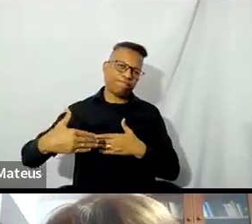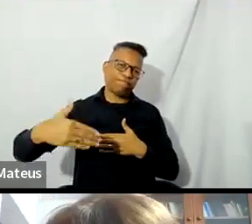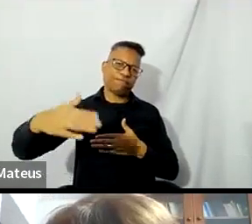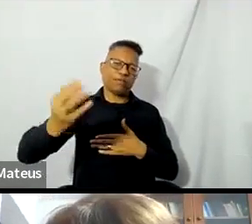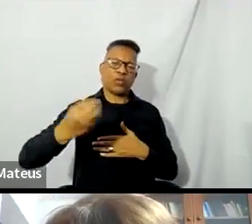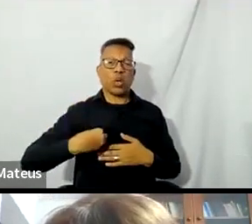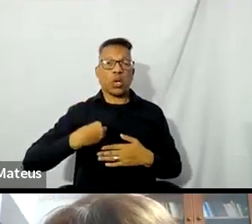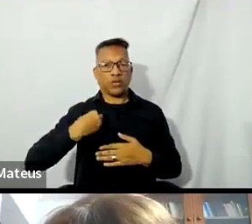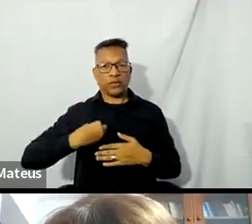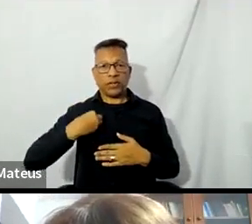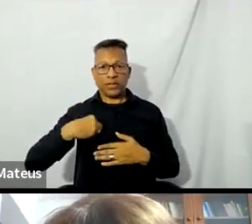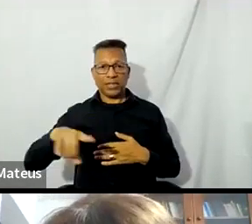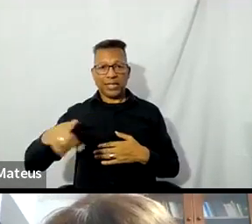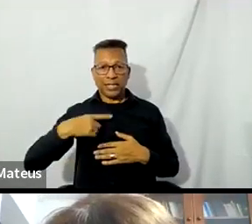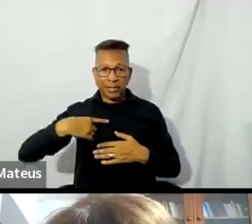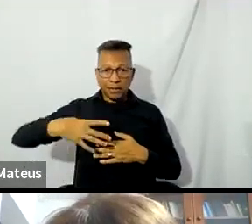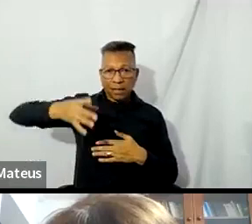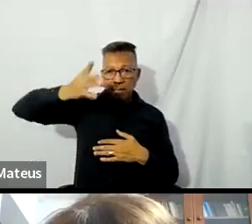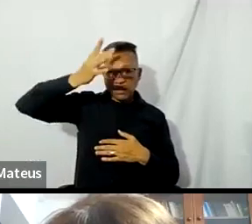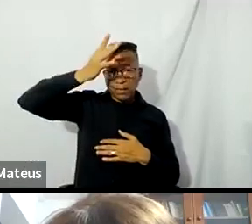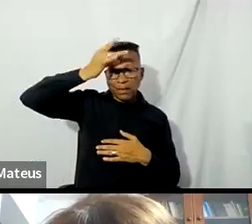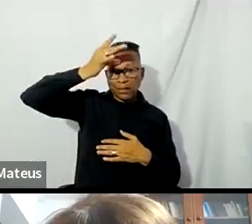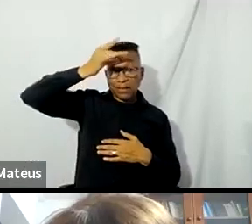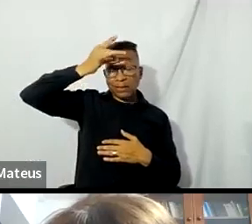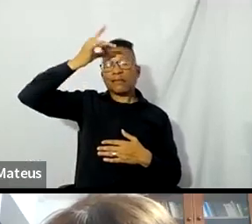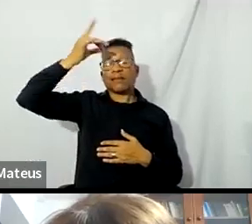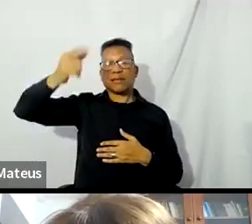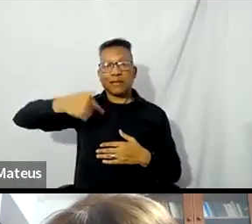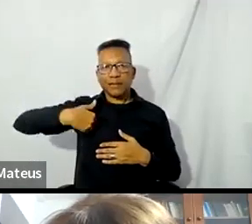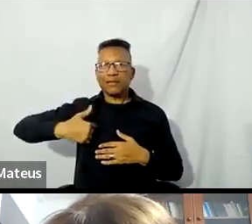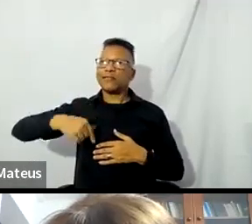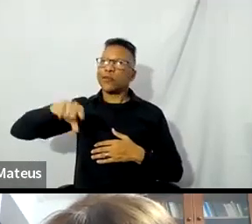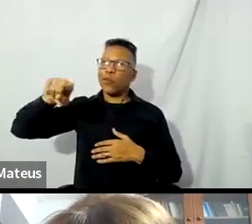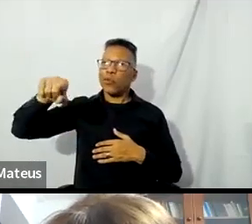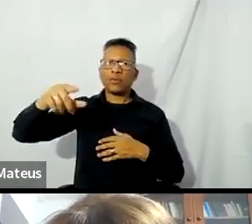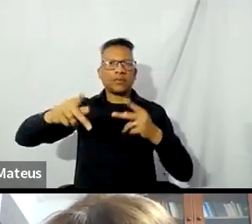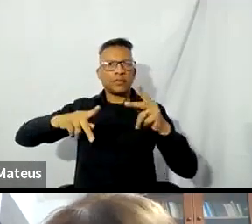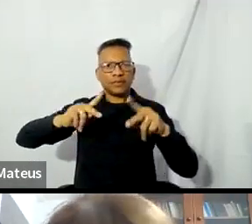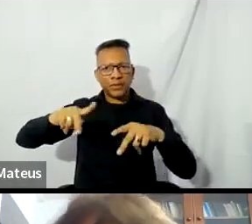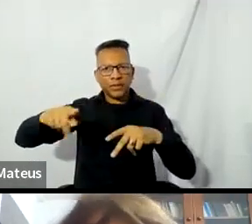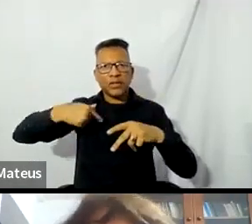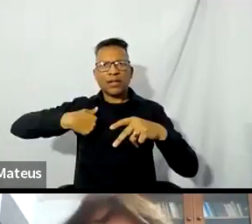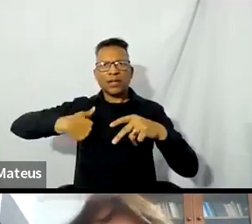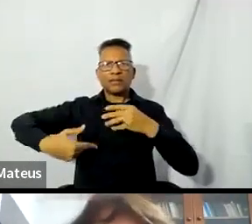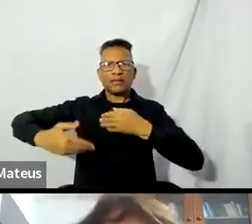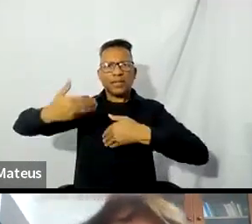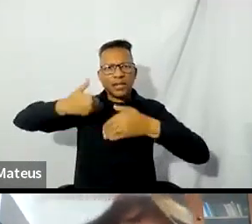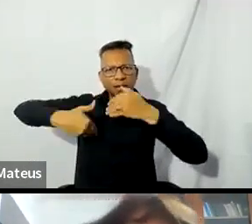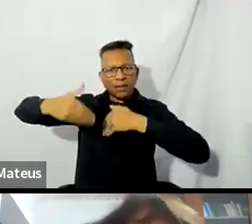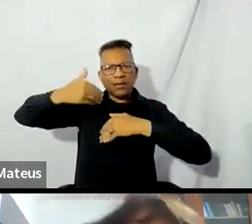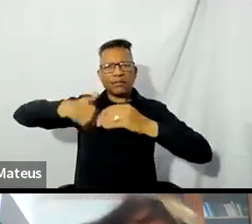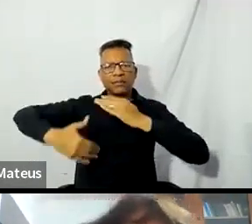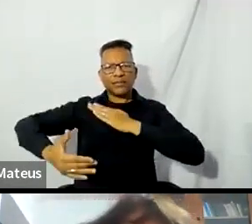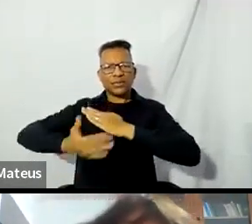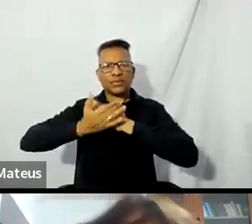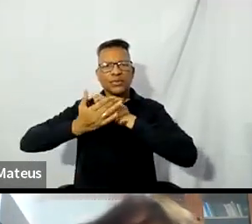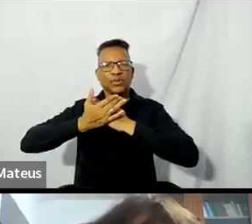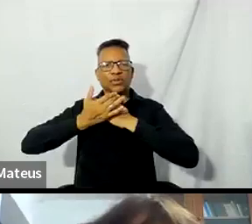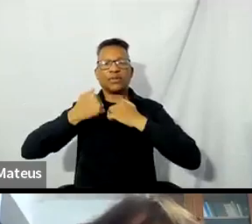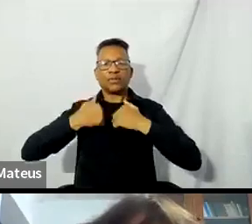From from that experience, and they take it with them. I think , and , and so and so maybe in the end it's so maybe in the end it's not so much , not the